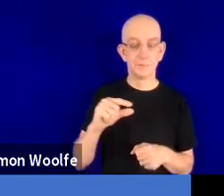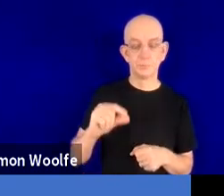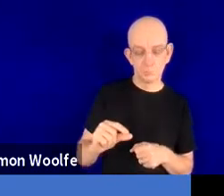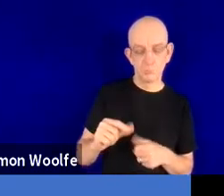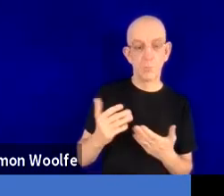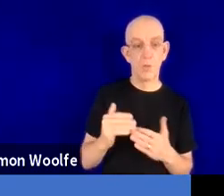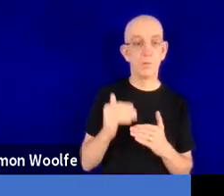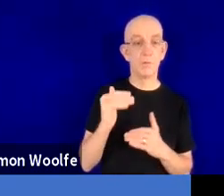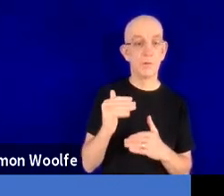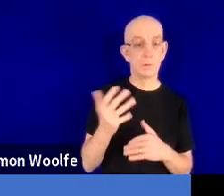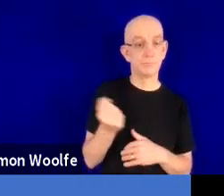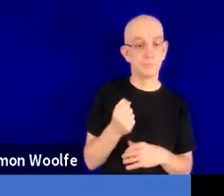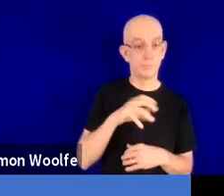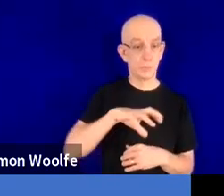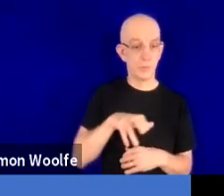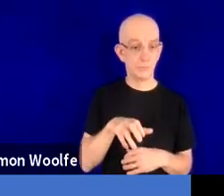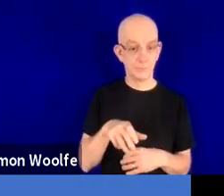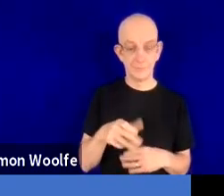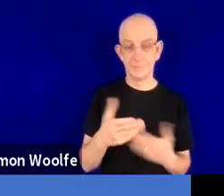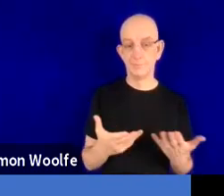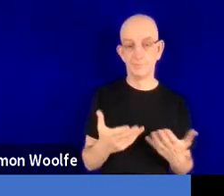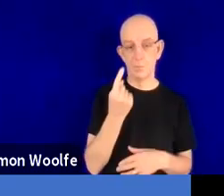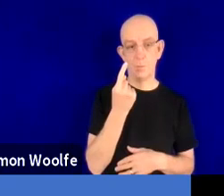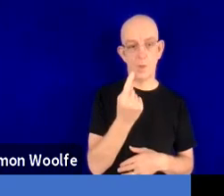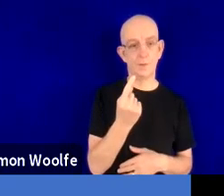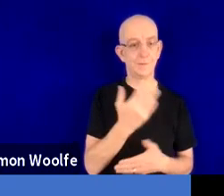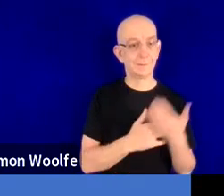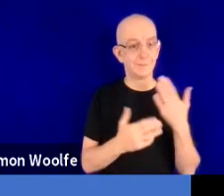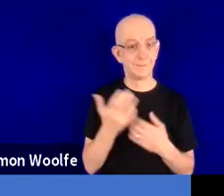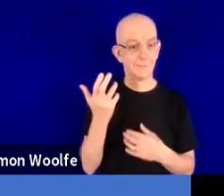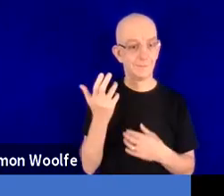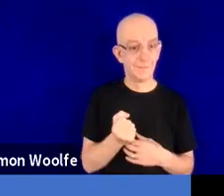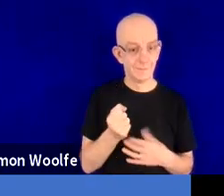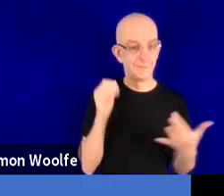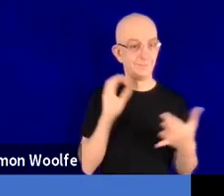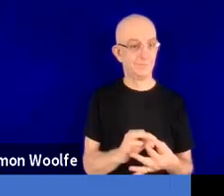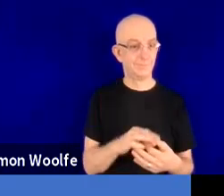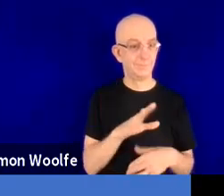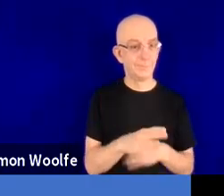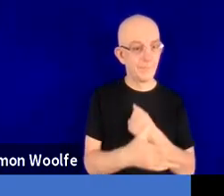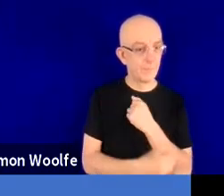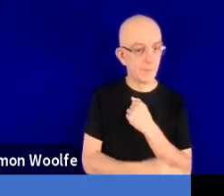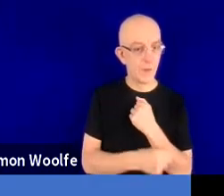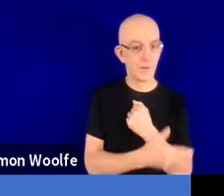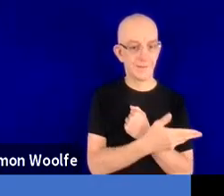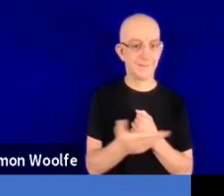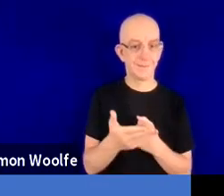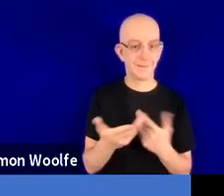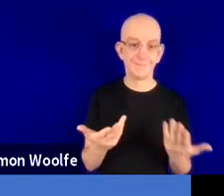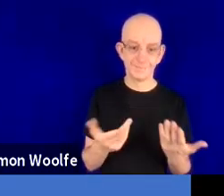And that makes it more difficult for a person with disability to participate in economic inclusion